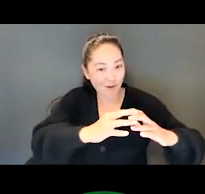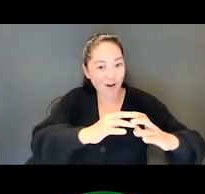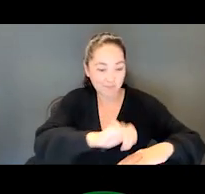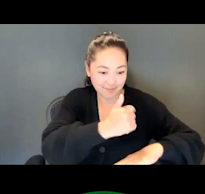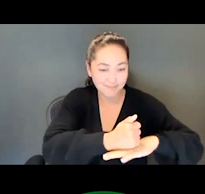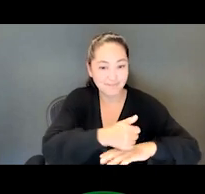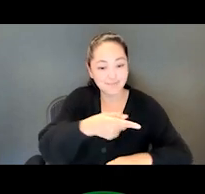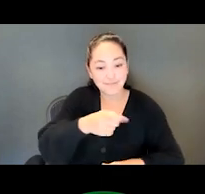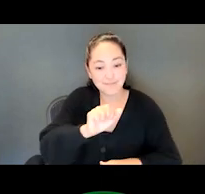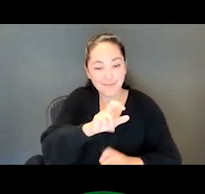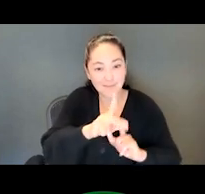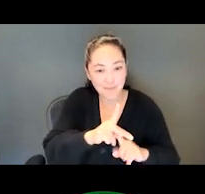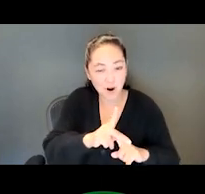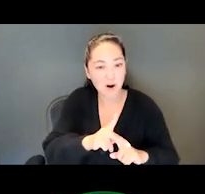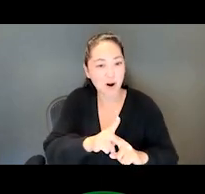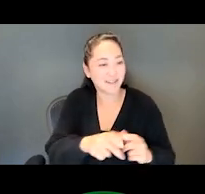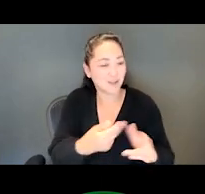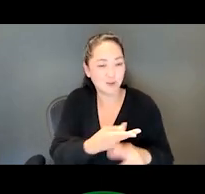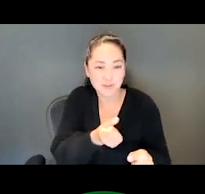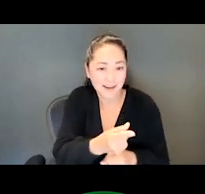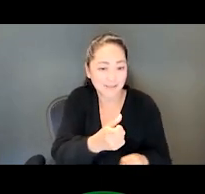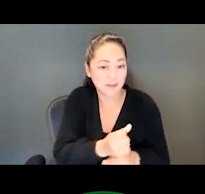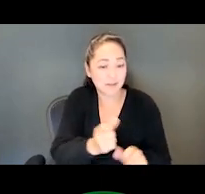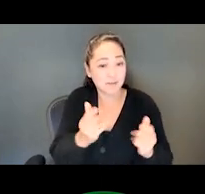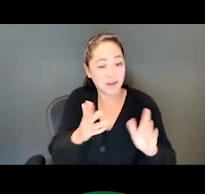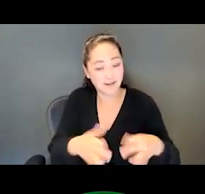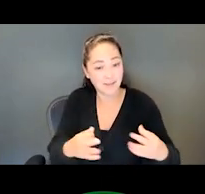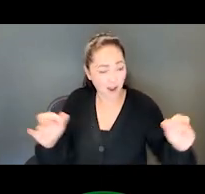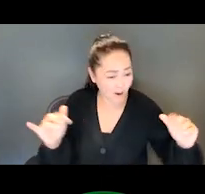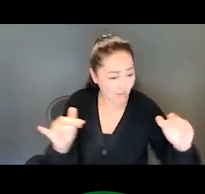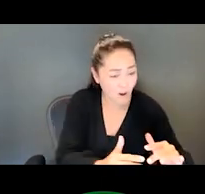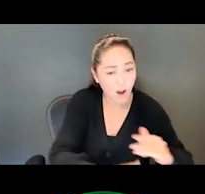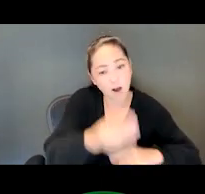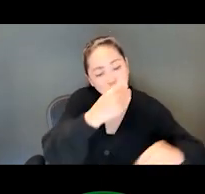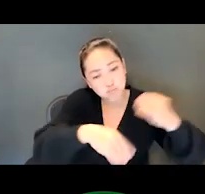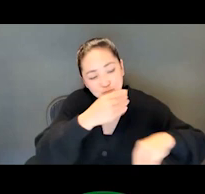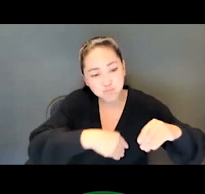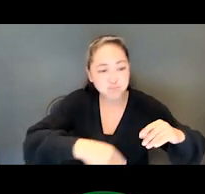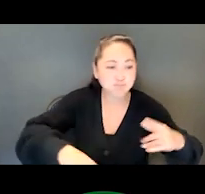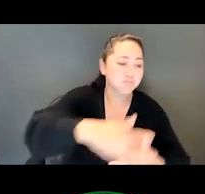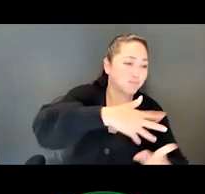And it's accessible for long distance. It's good to have that conversation. Boy, more